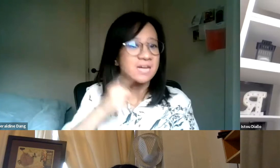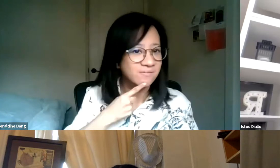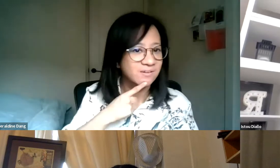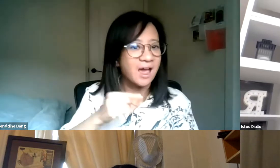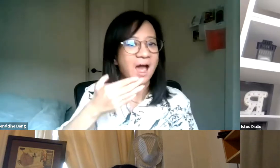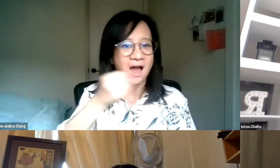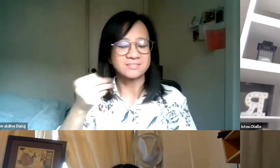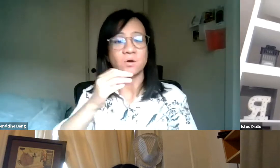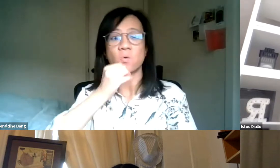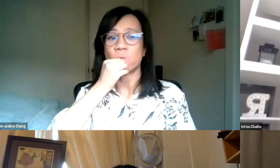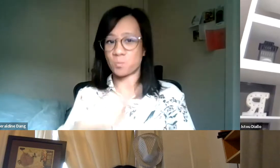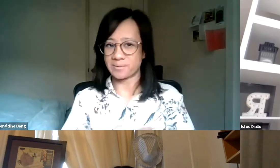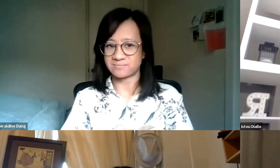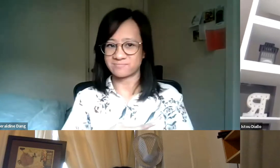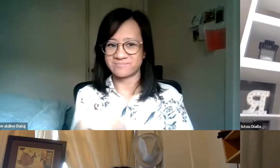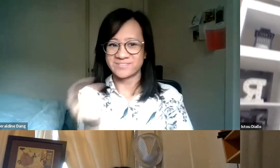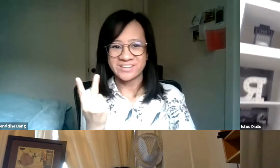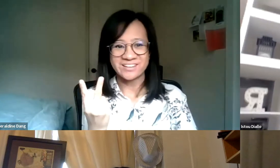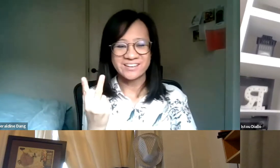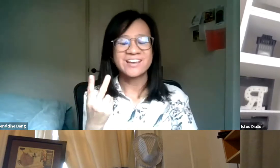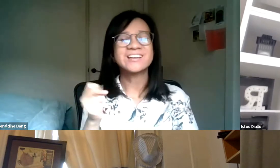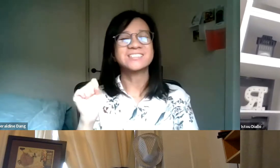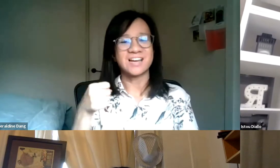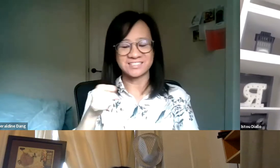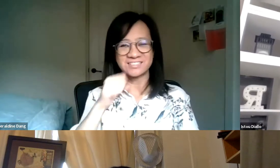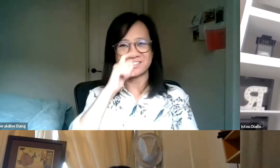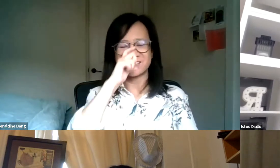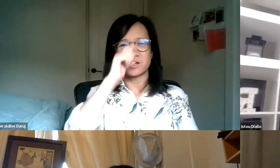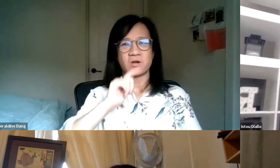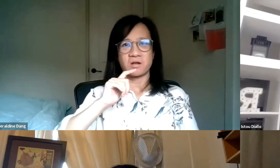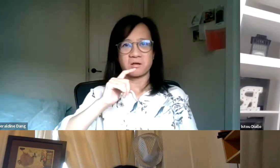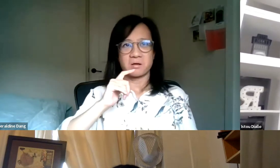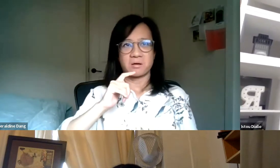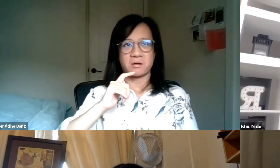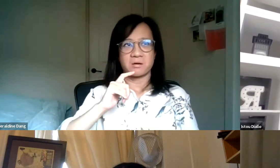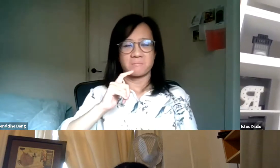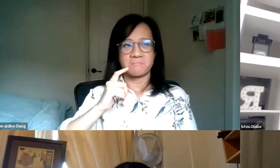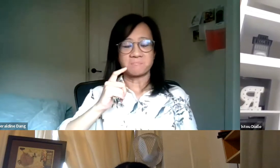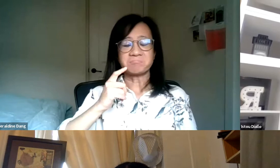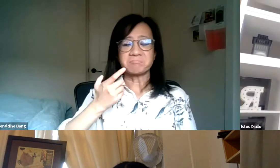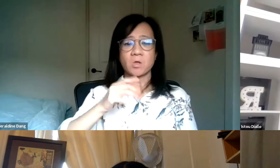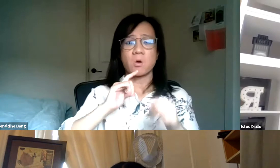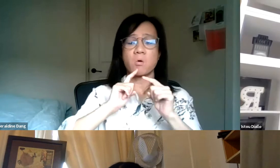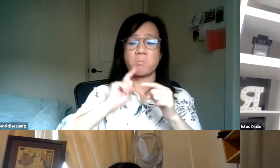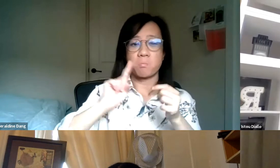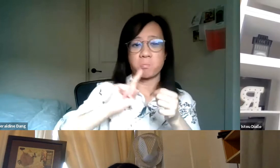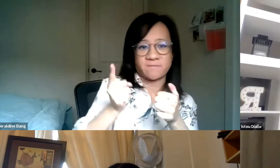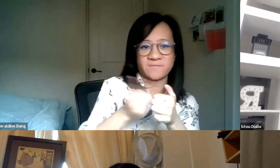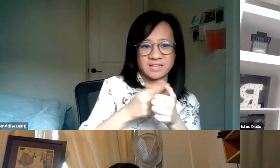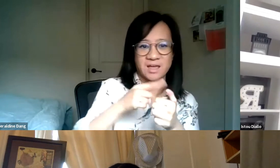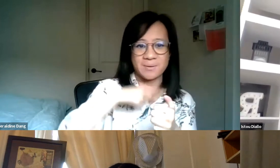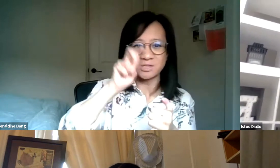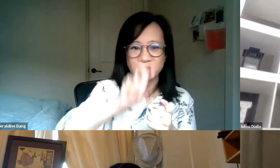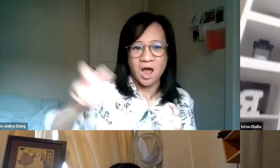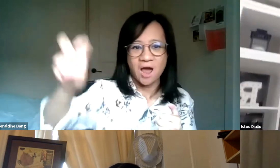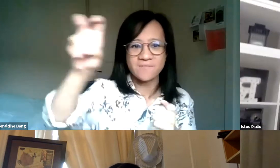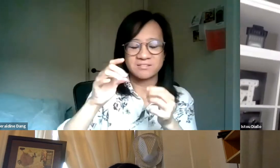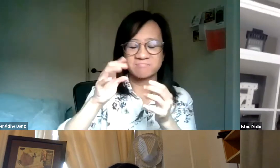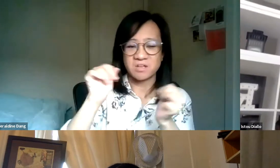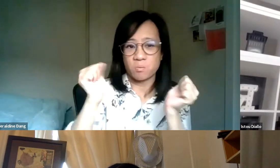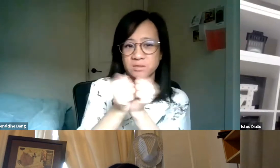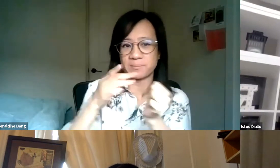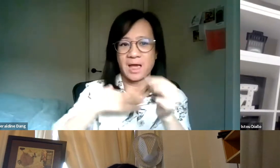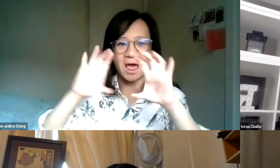I identify as a person with a disability, a Deaf person, and a woman, and so my first